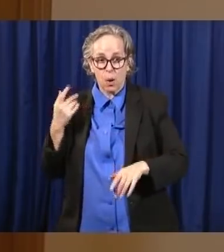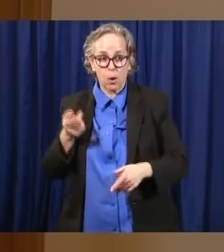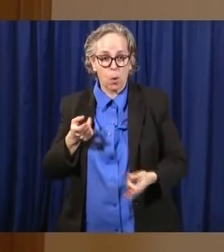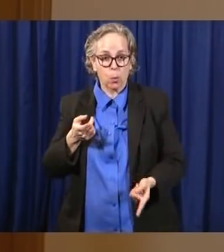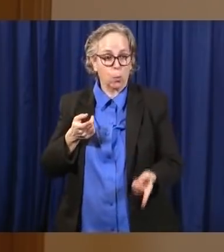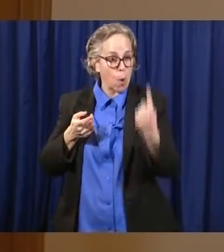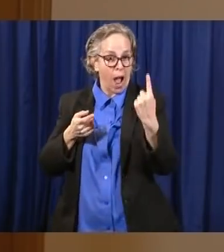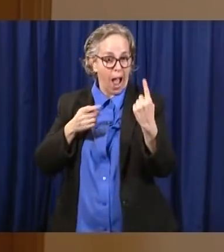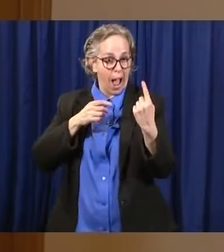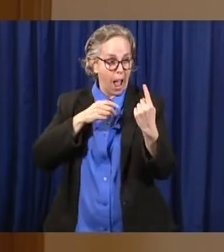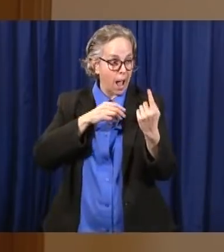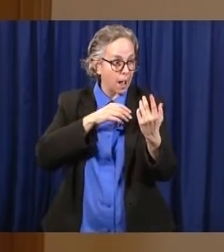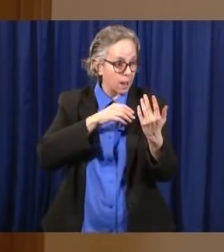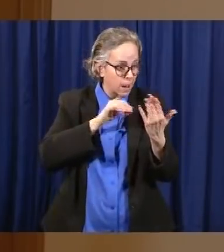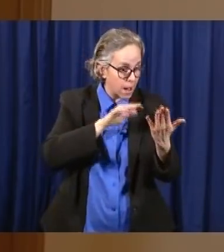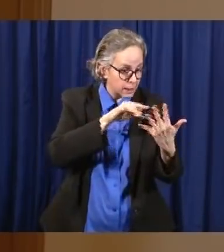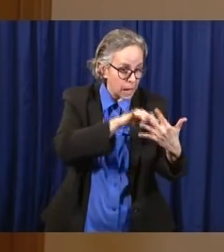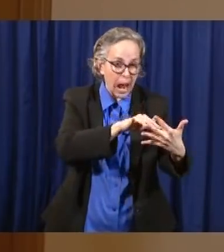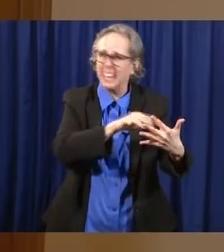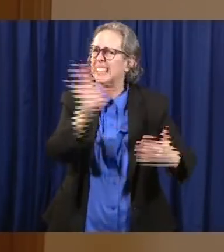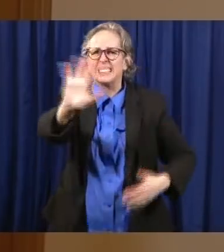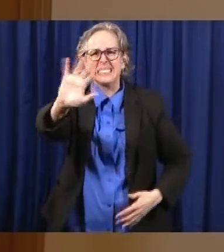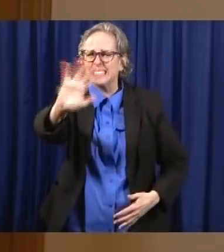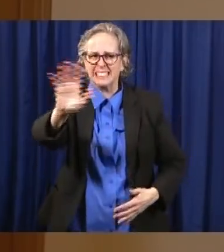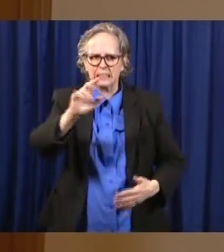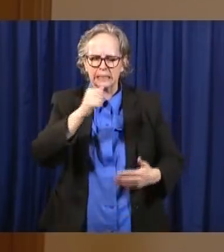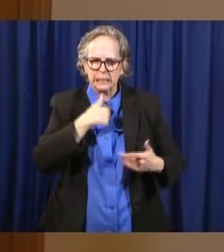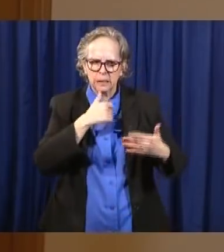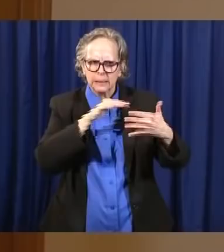MEASURES ON SOCIAL DISTANCING.